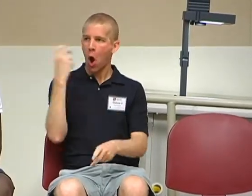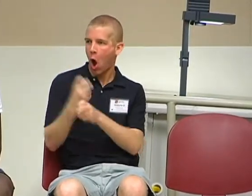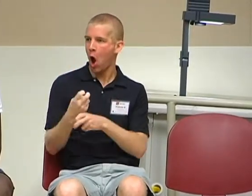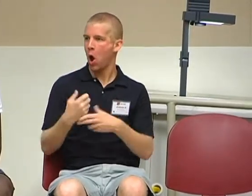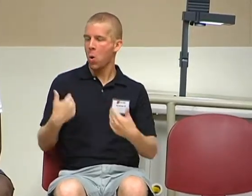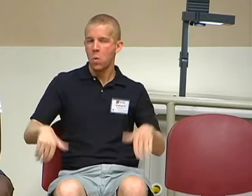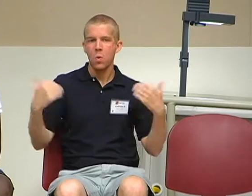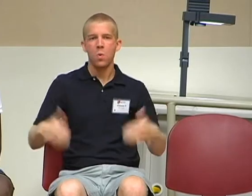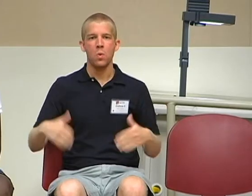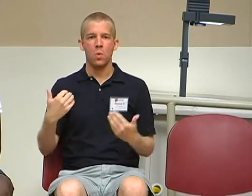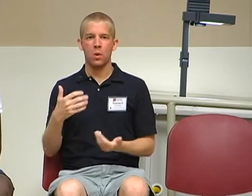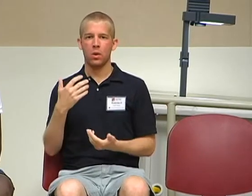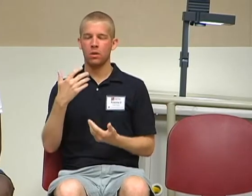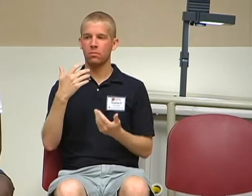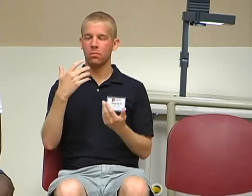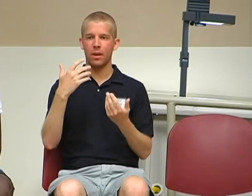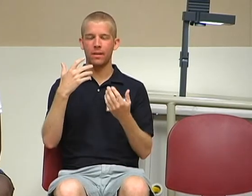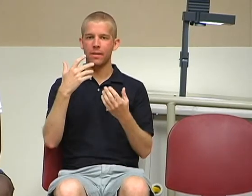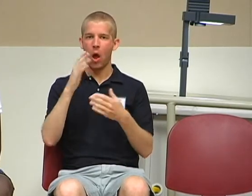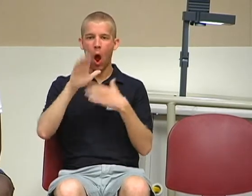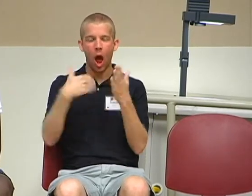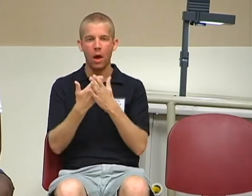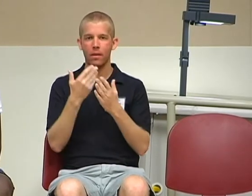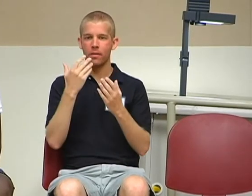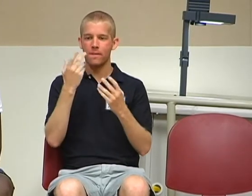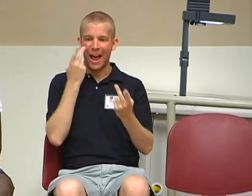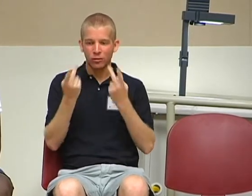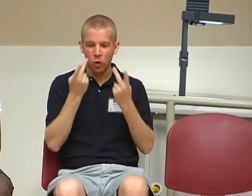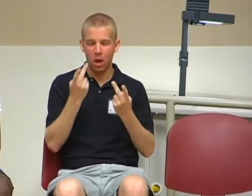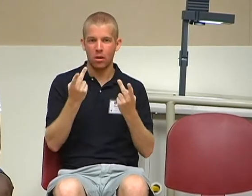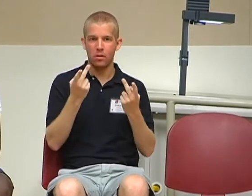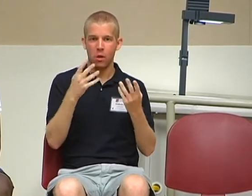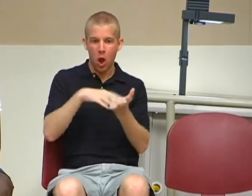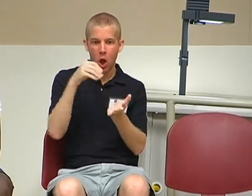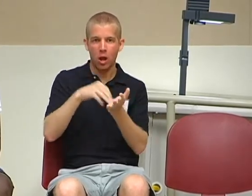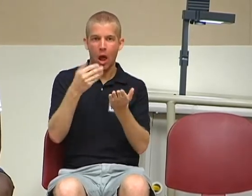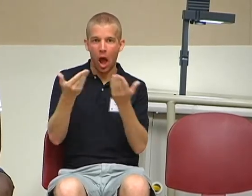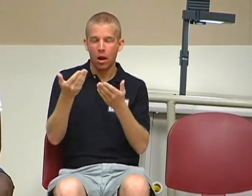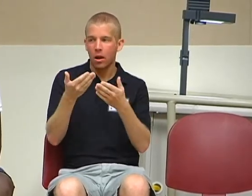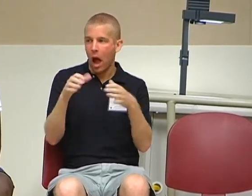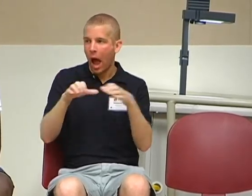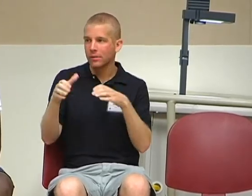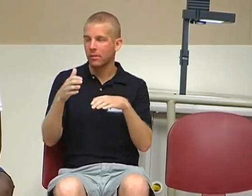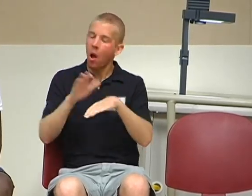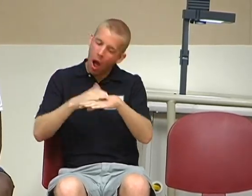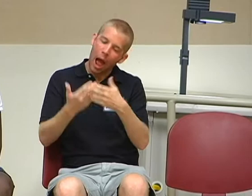And Im glad I took that class, it was very difficult but it was all visual and it was